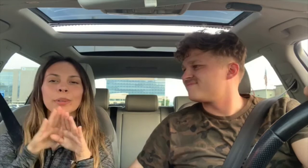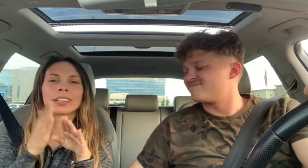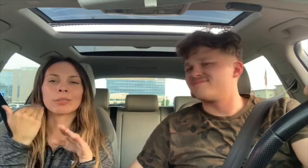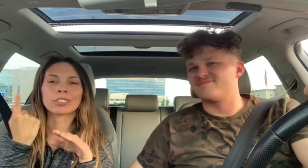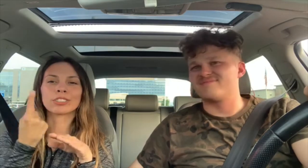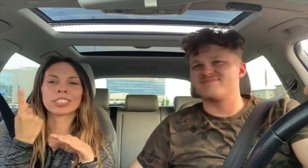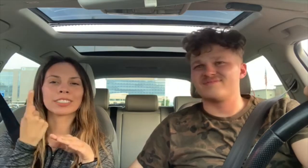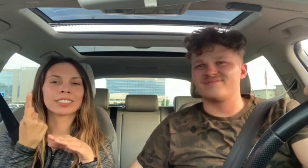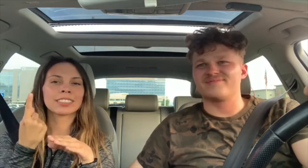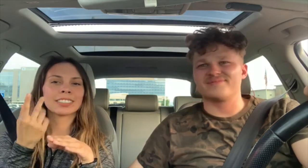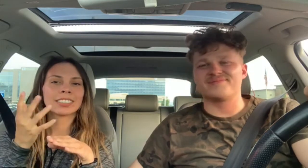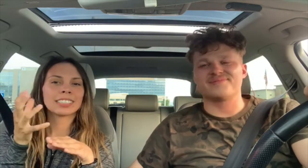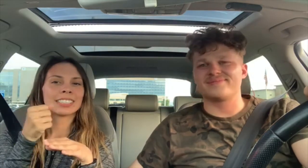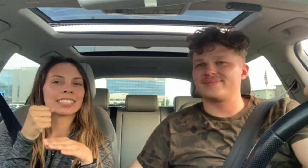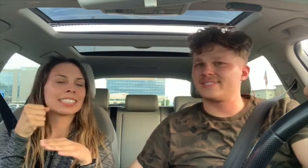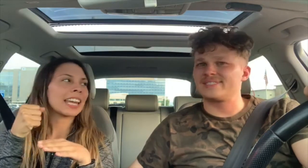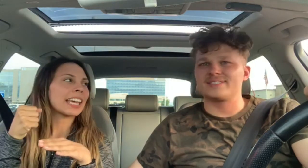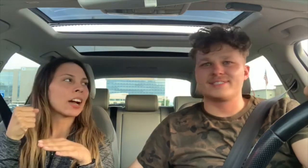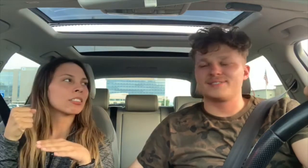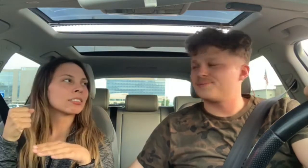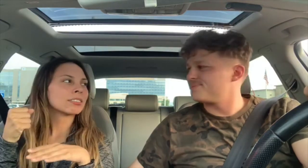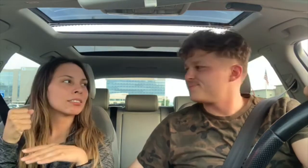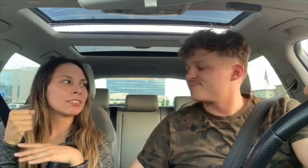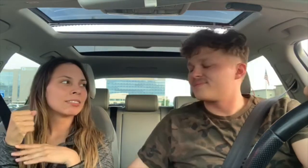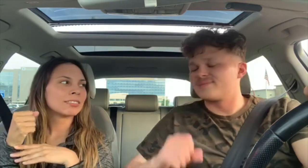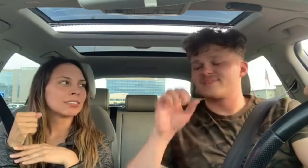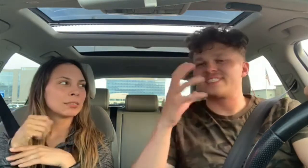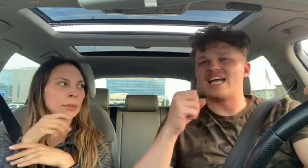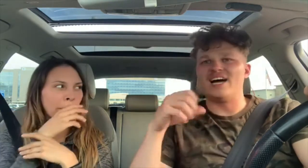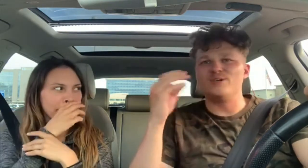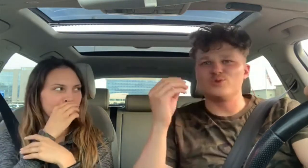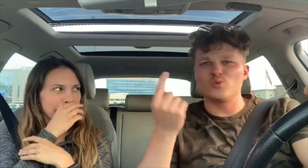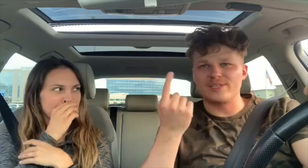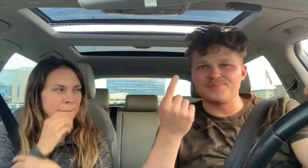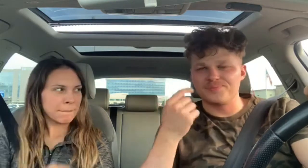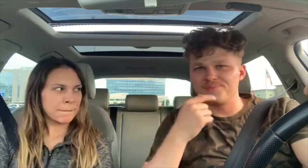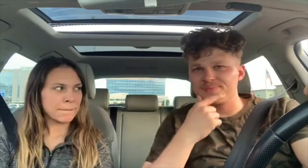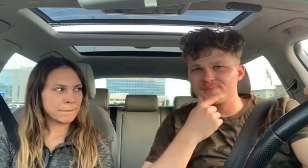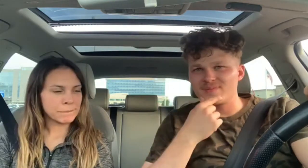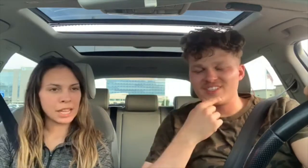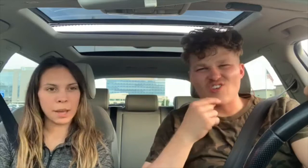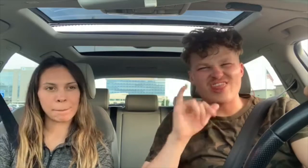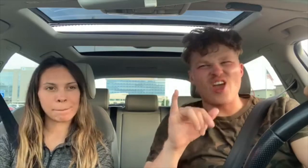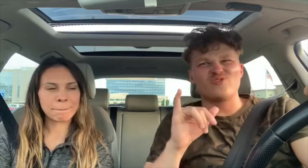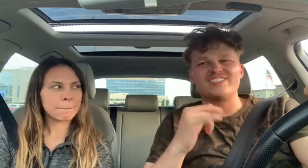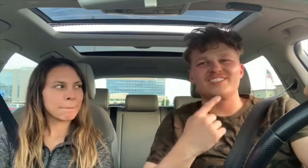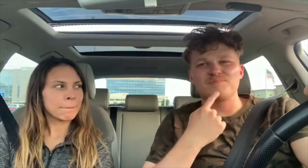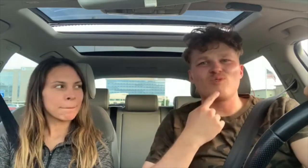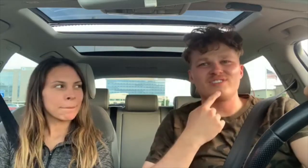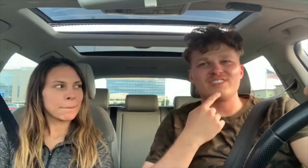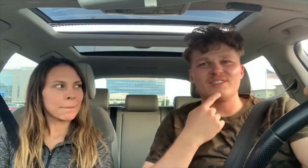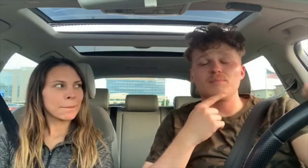It was just takeout only. B: Yeah, takeout only. B: So that was disappointing.